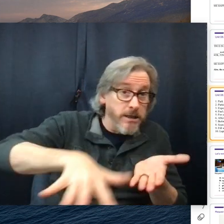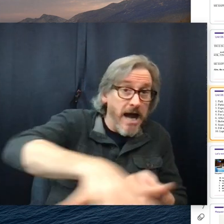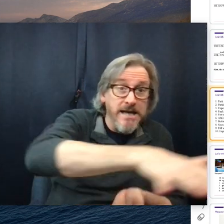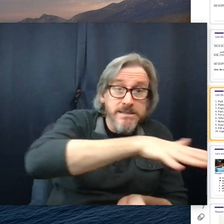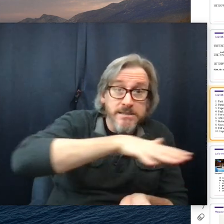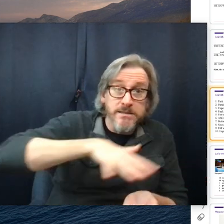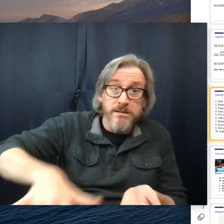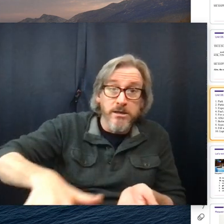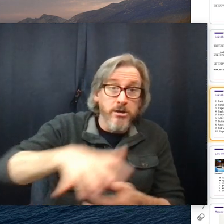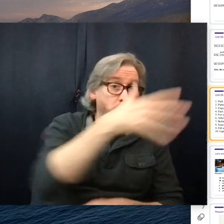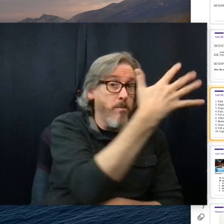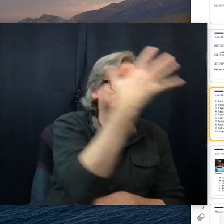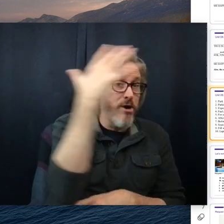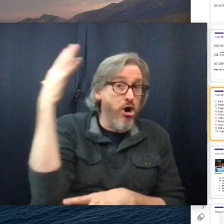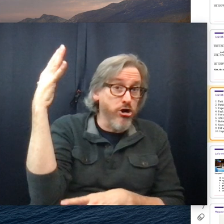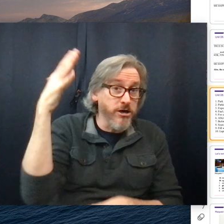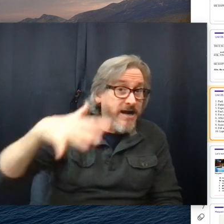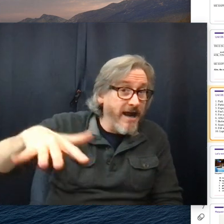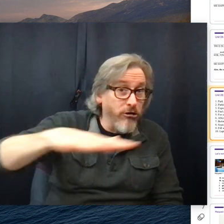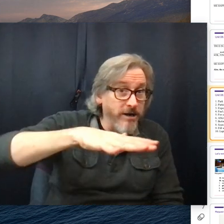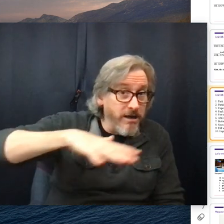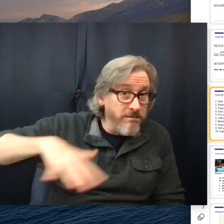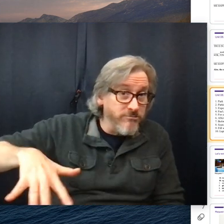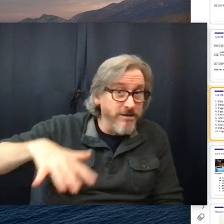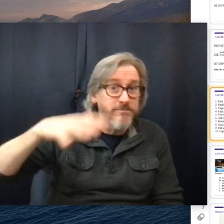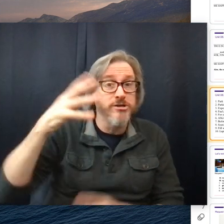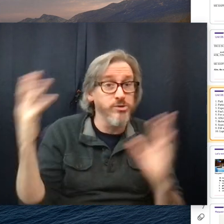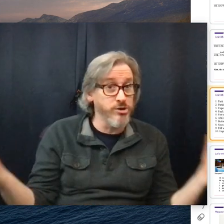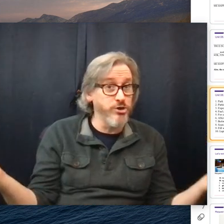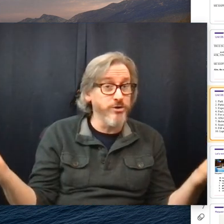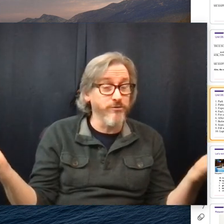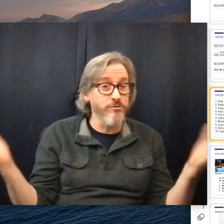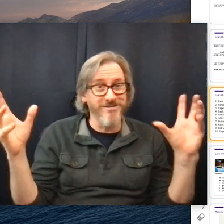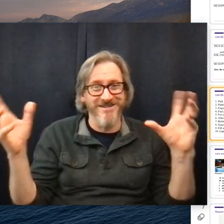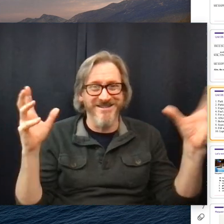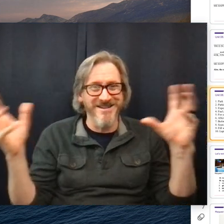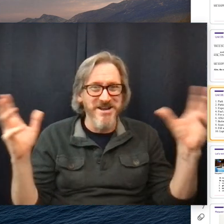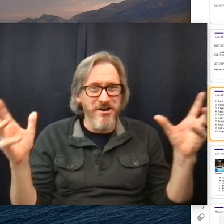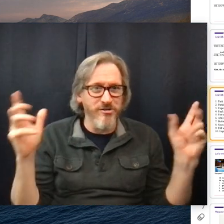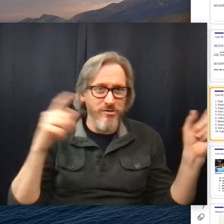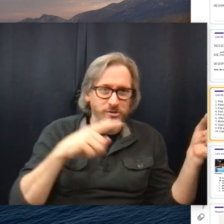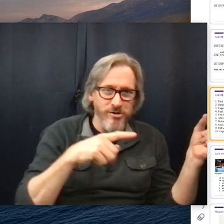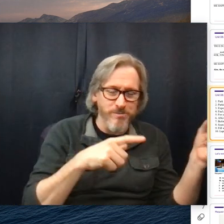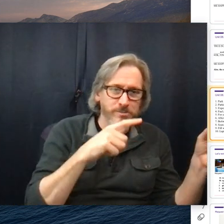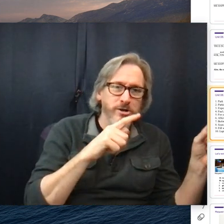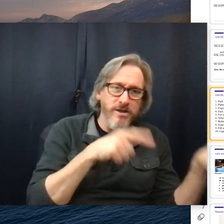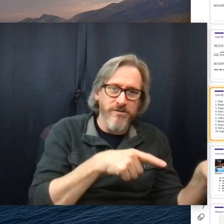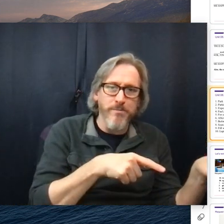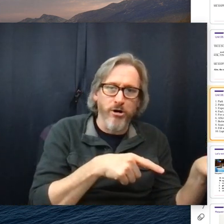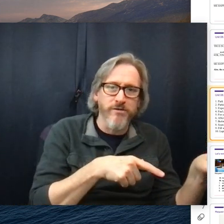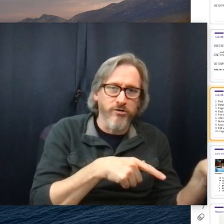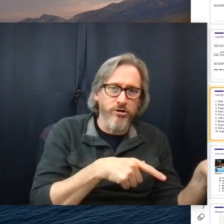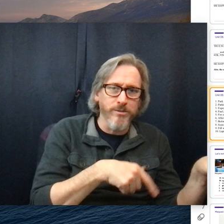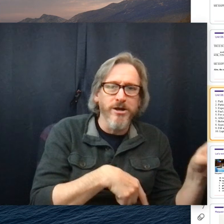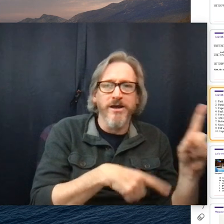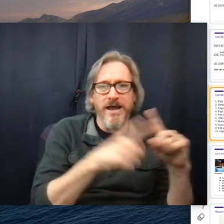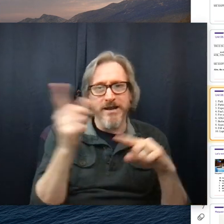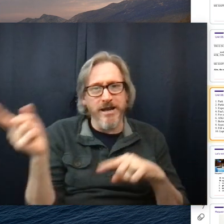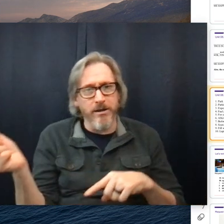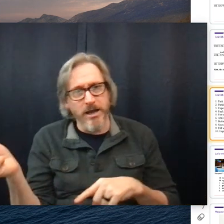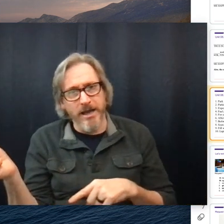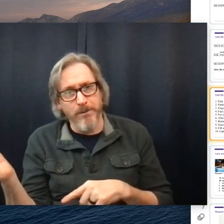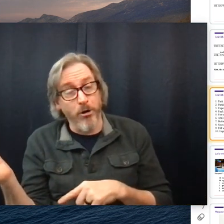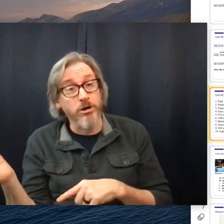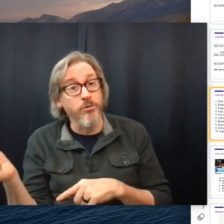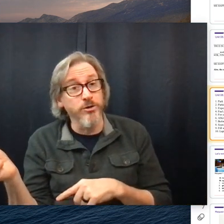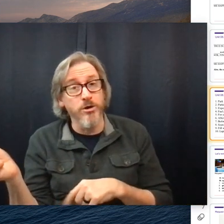lot Park area right so there's two different there's the park verb and a park where you go